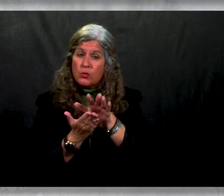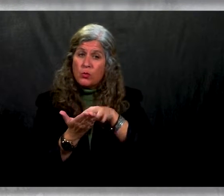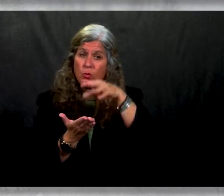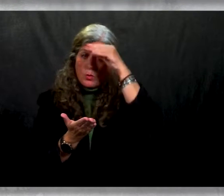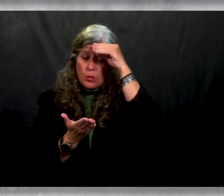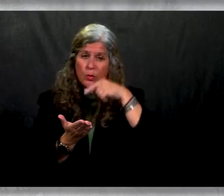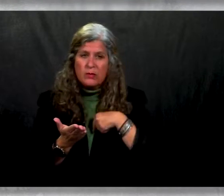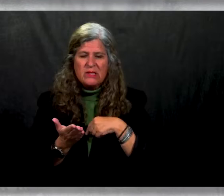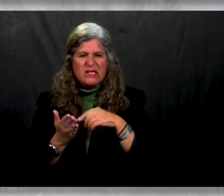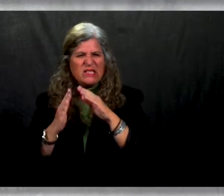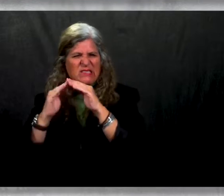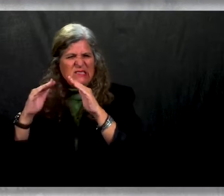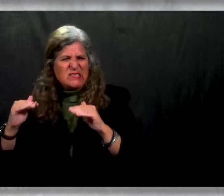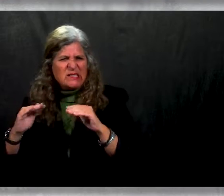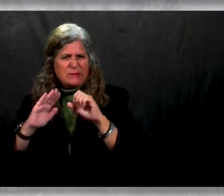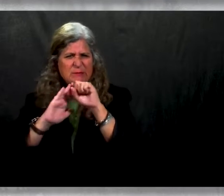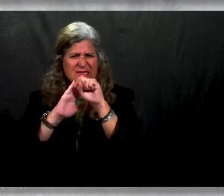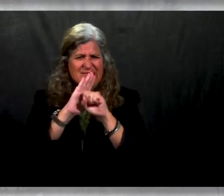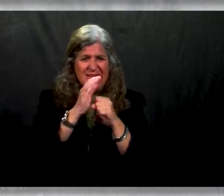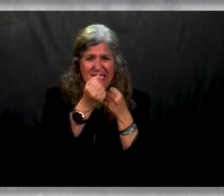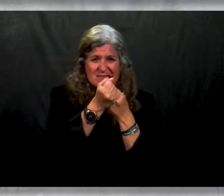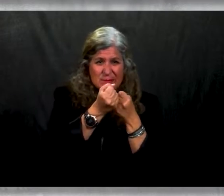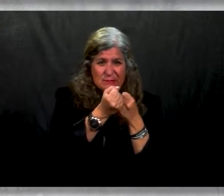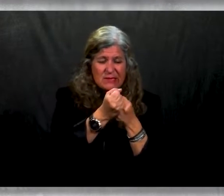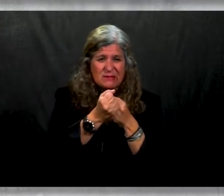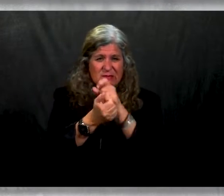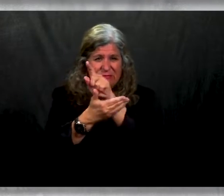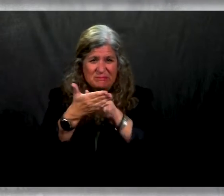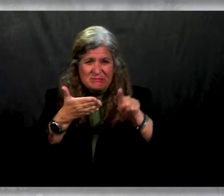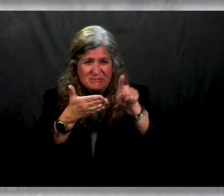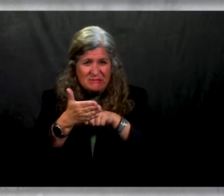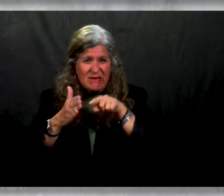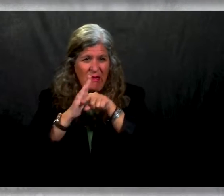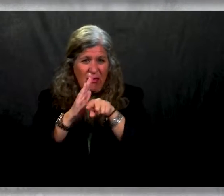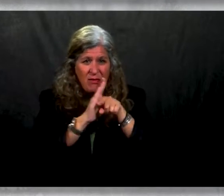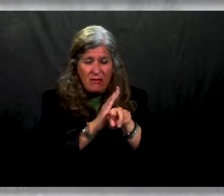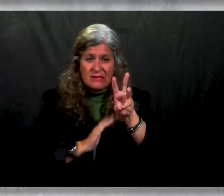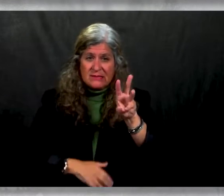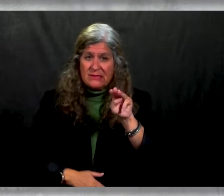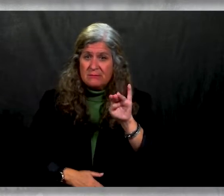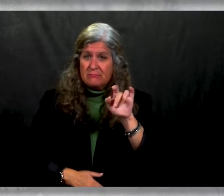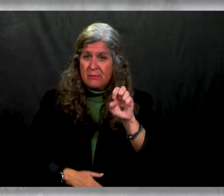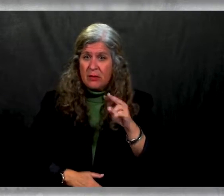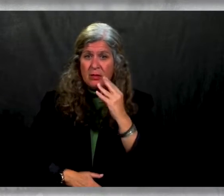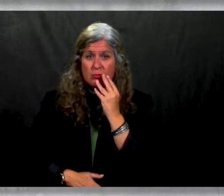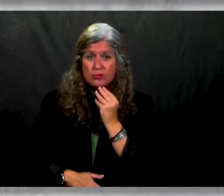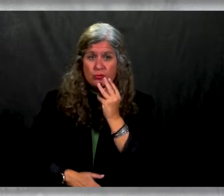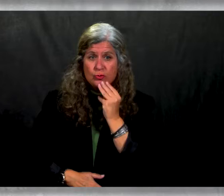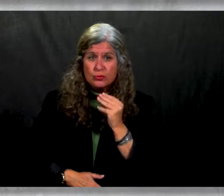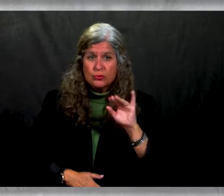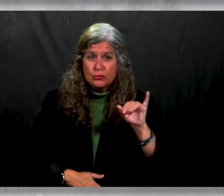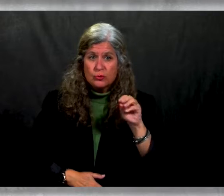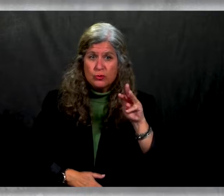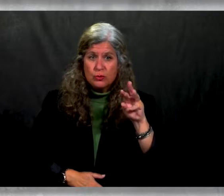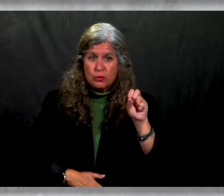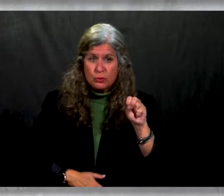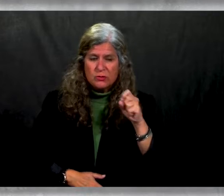bureaucratic, and state-sponsored persecution and murder of 6 million Jews by the Nazi regime, its allies